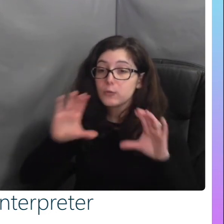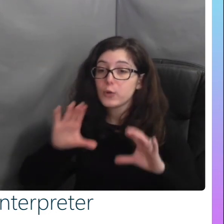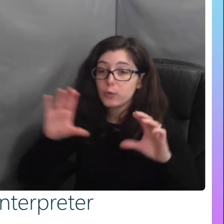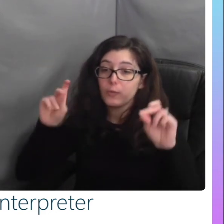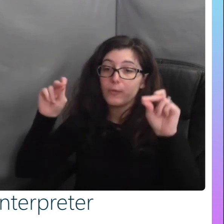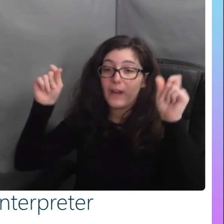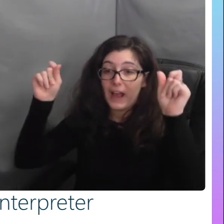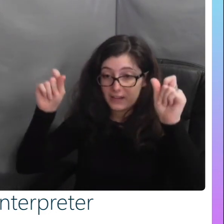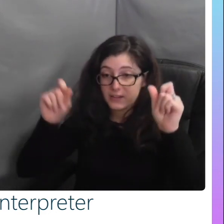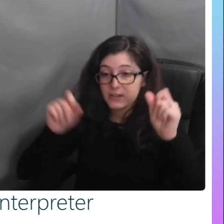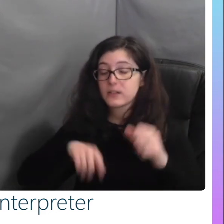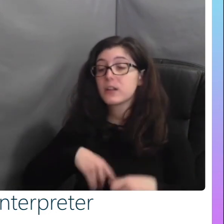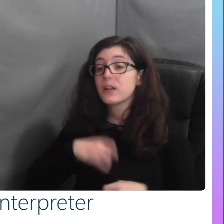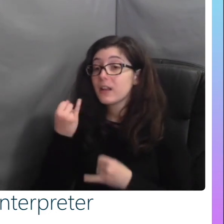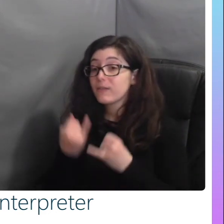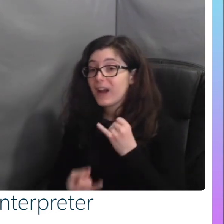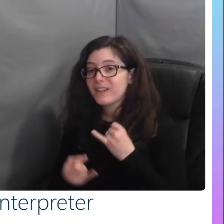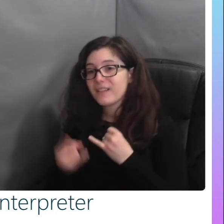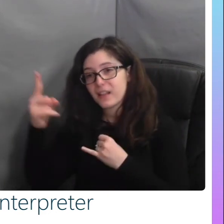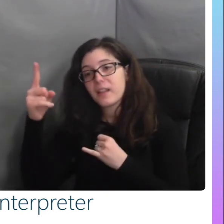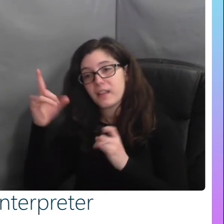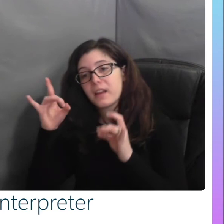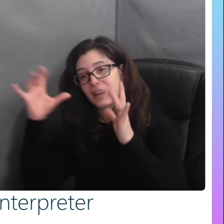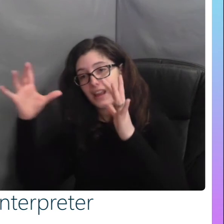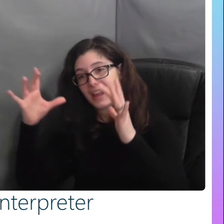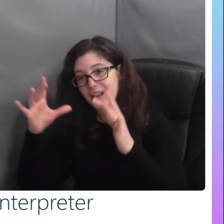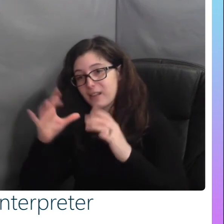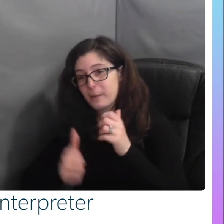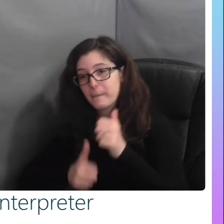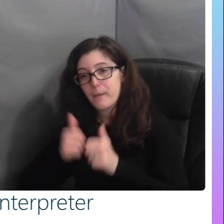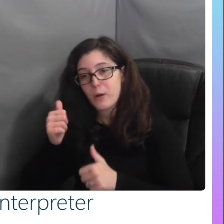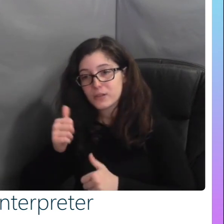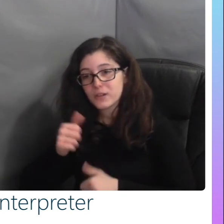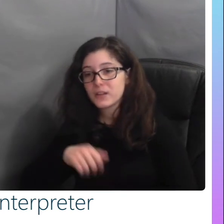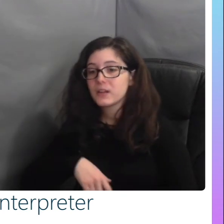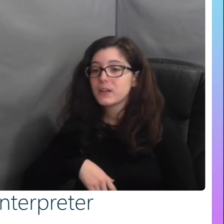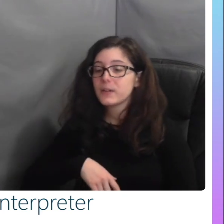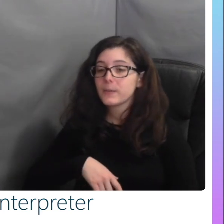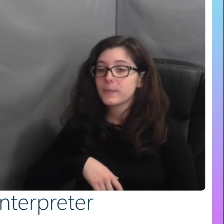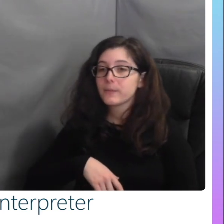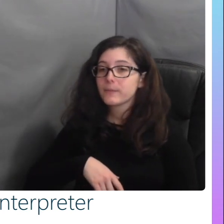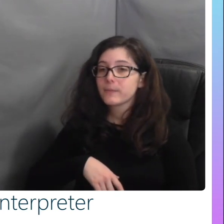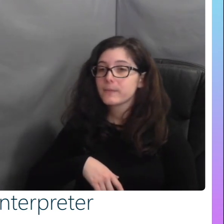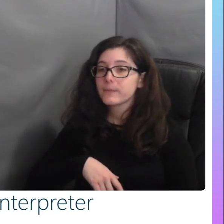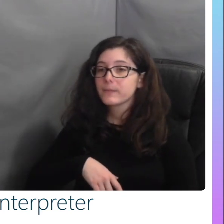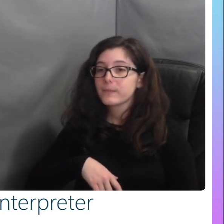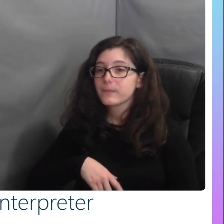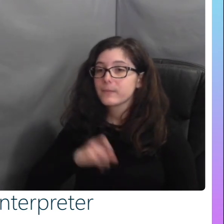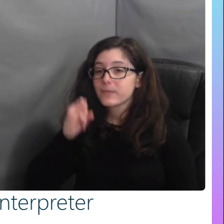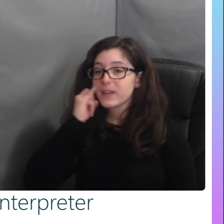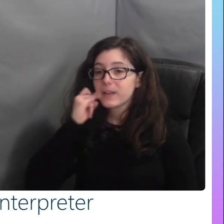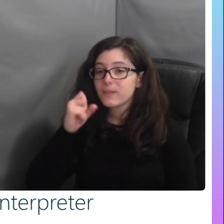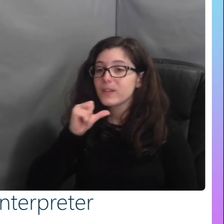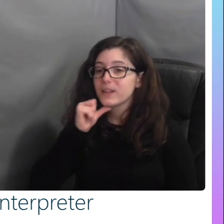and finally, this is the one they hate the most, that they will indemnify you if it turns out that it is not accessible and you get sued.